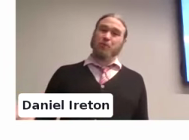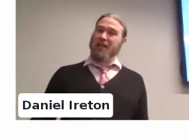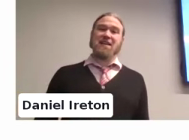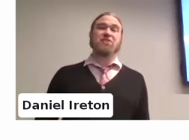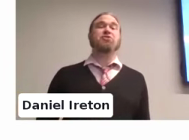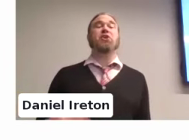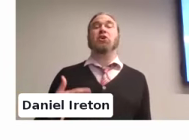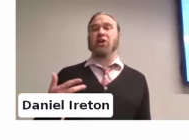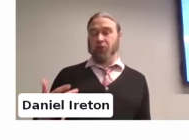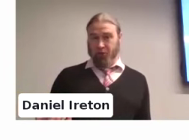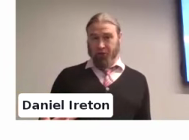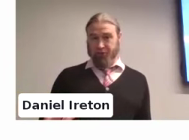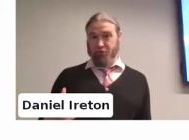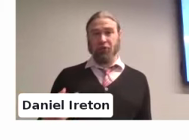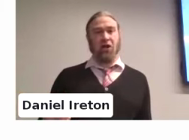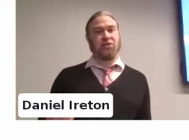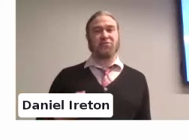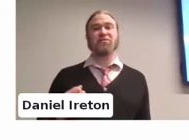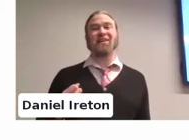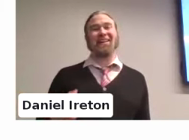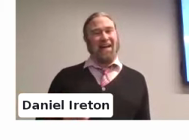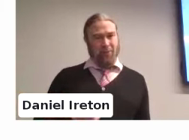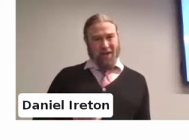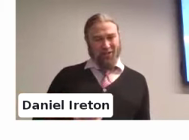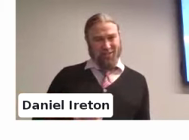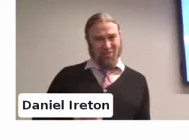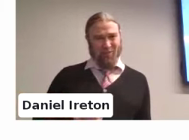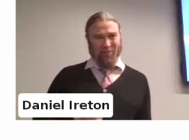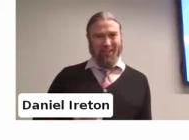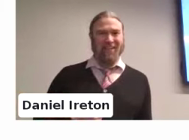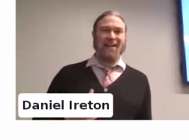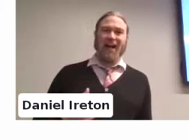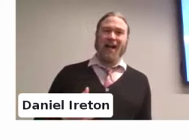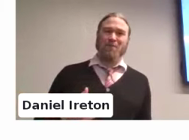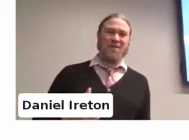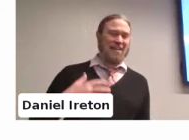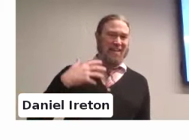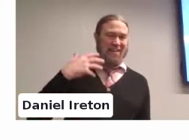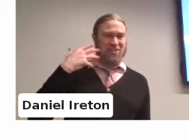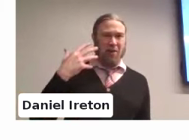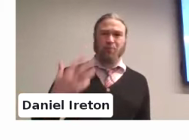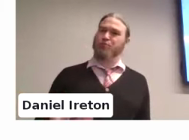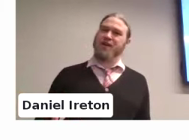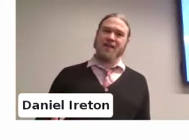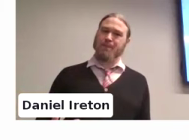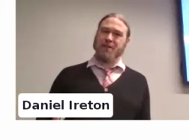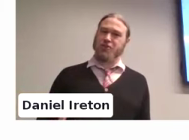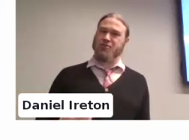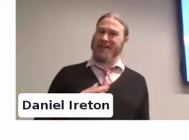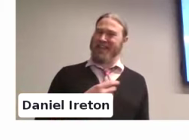So having a few ringers in your event is always good.